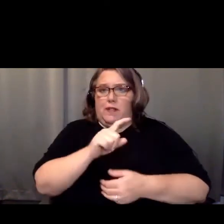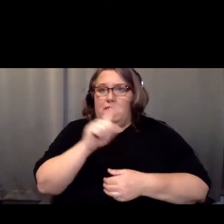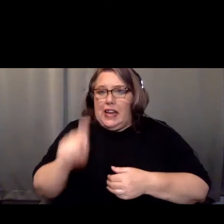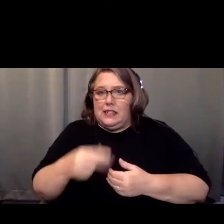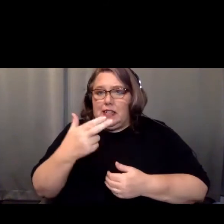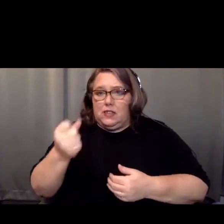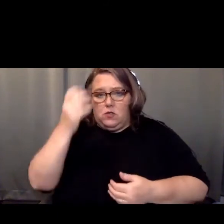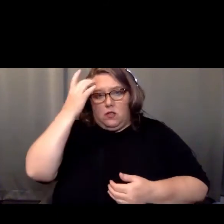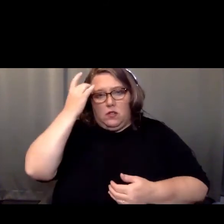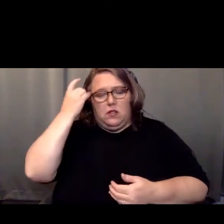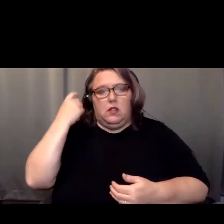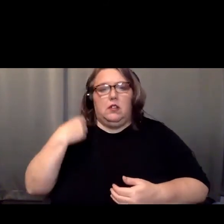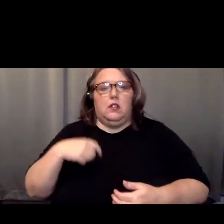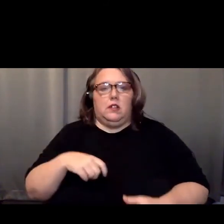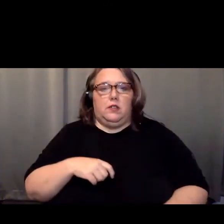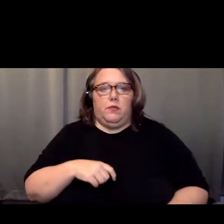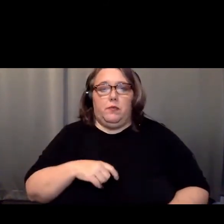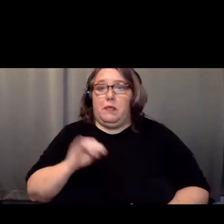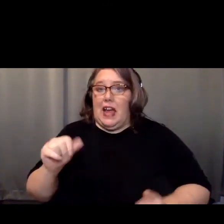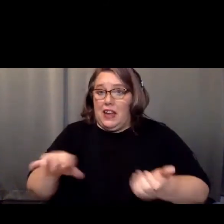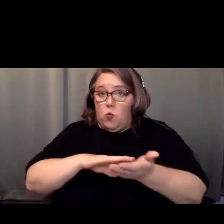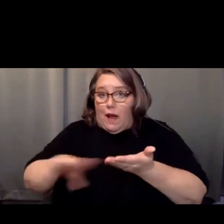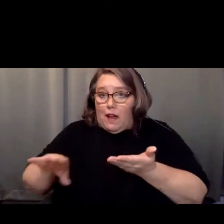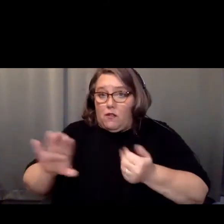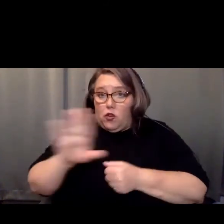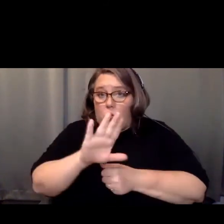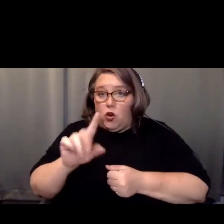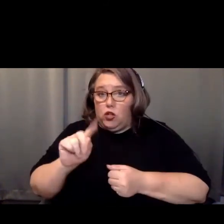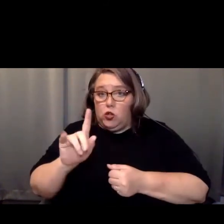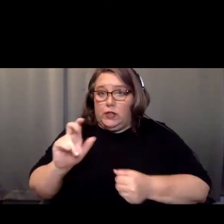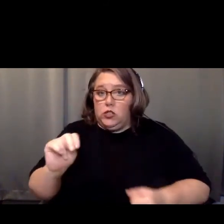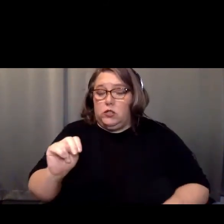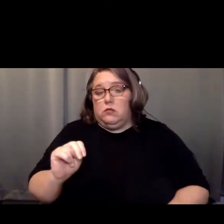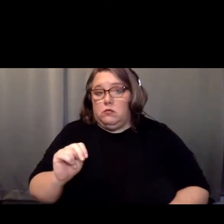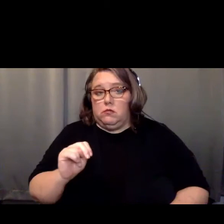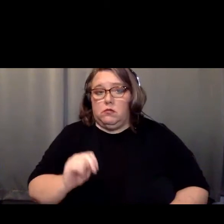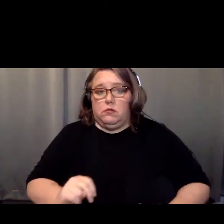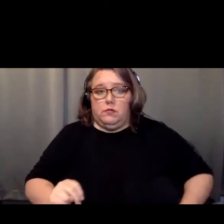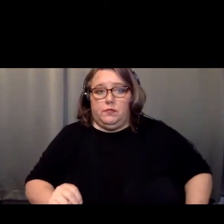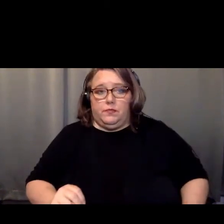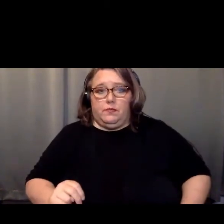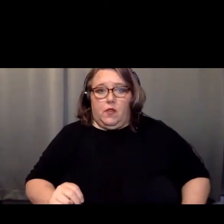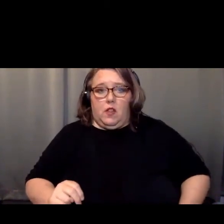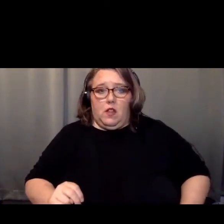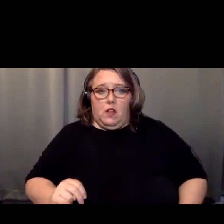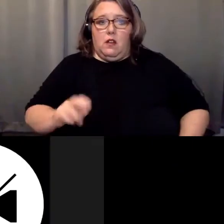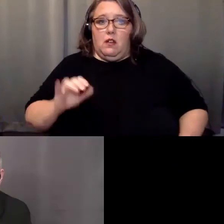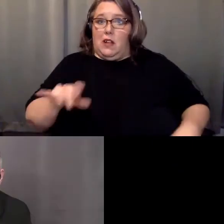and that can completely waive your tuition. So, definitely something worth looking into